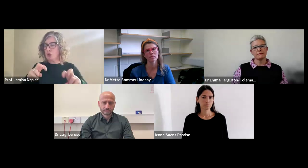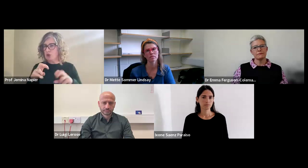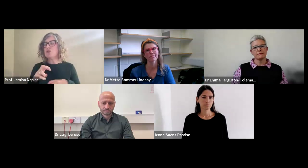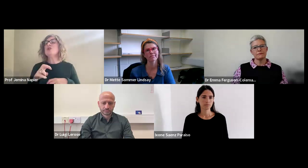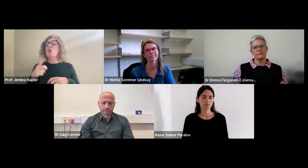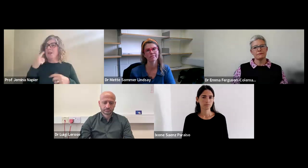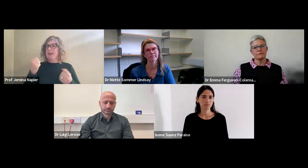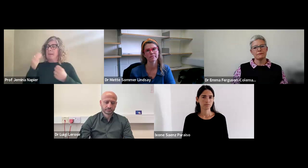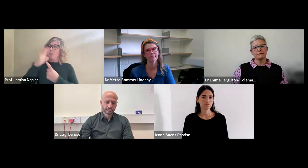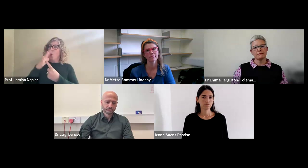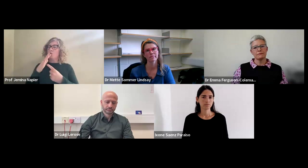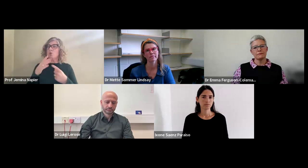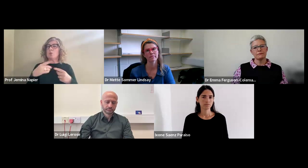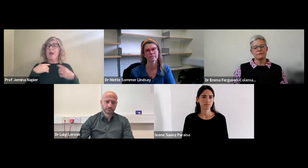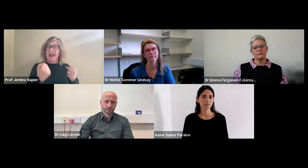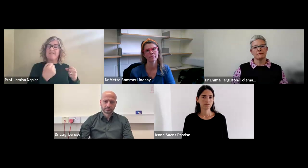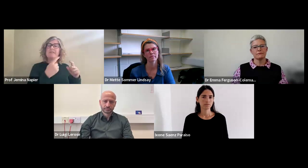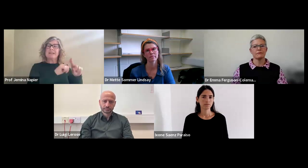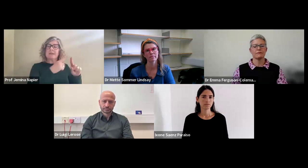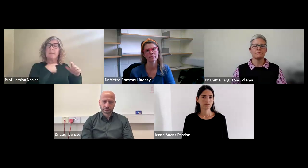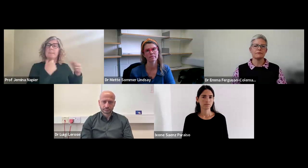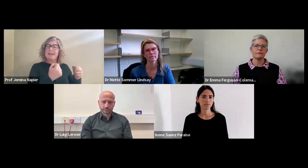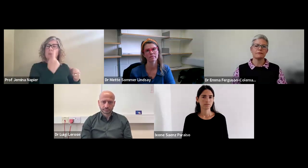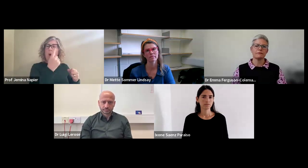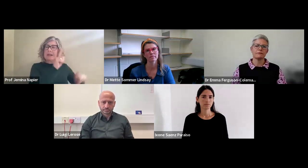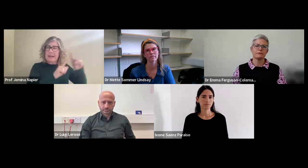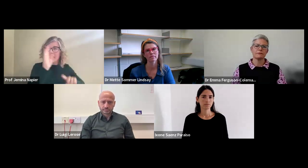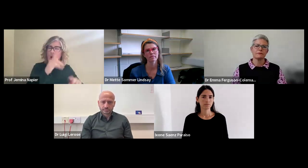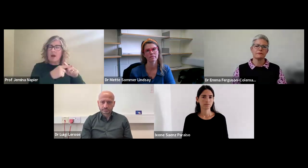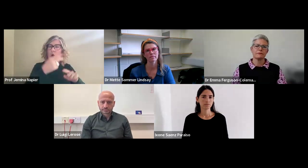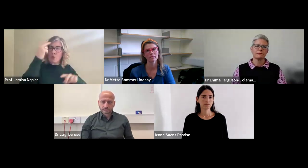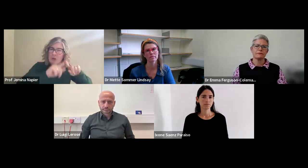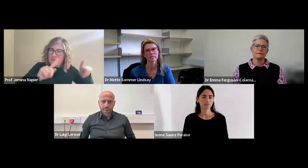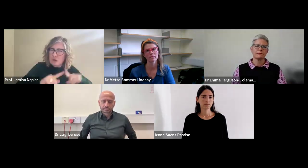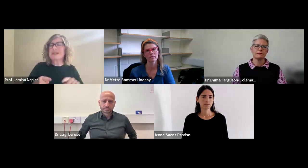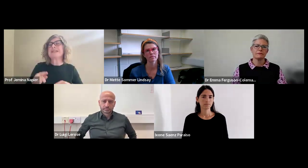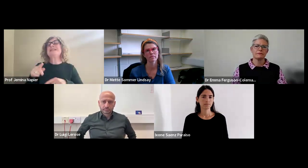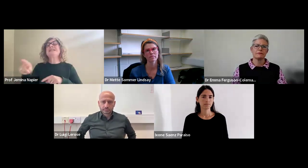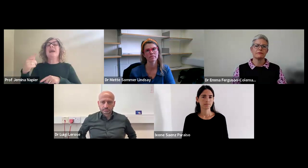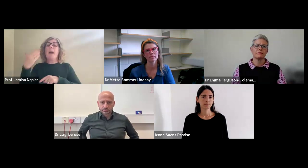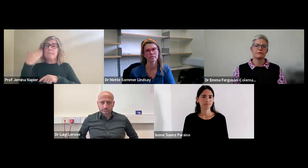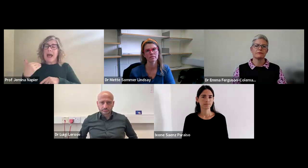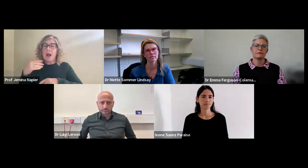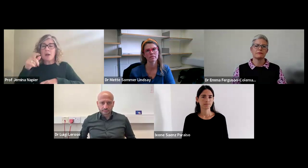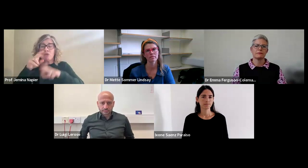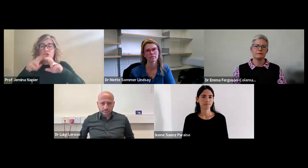backgrounds within the general research workspace, it's going to be very important to have seminars,